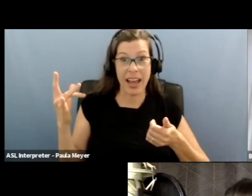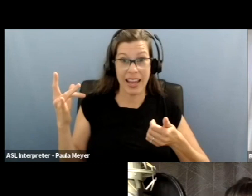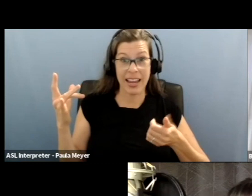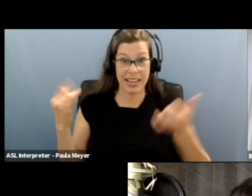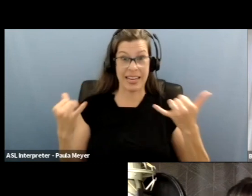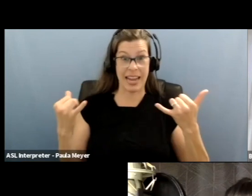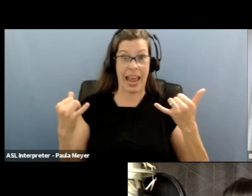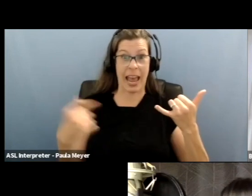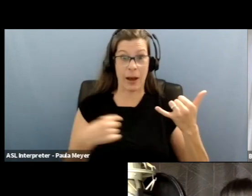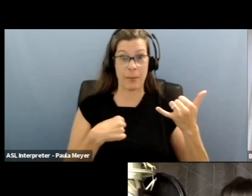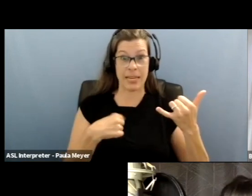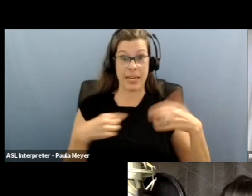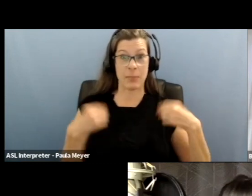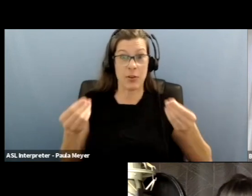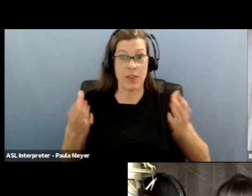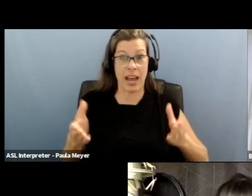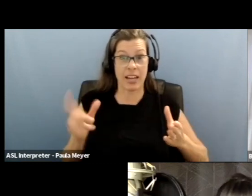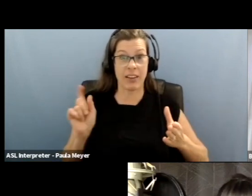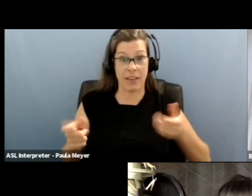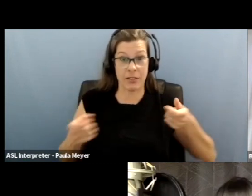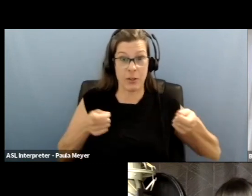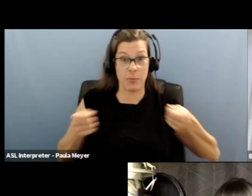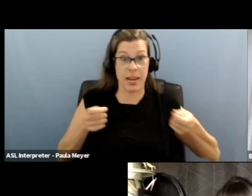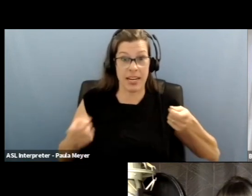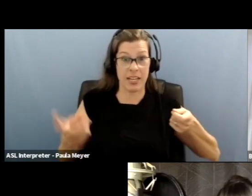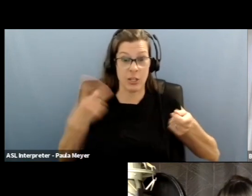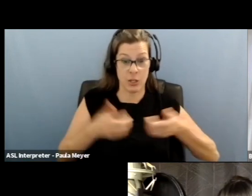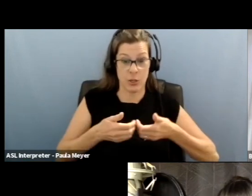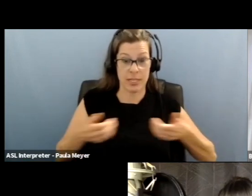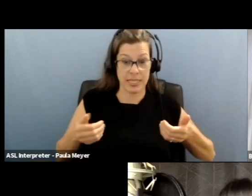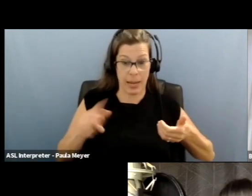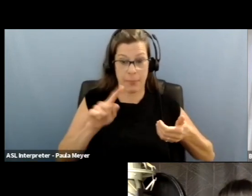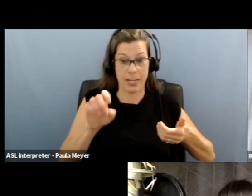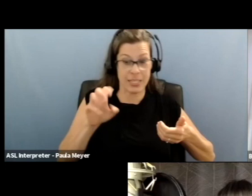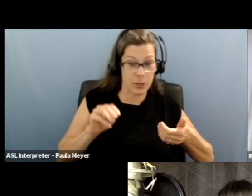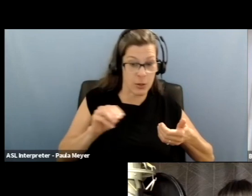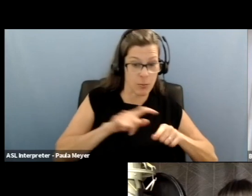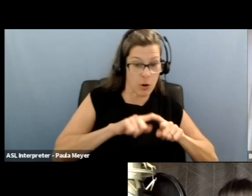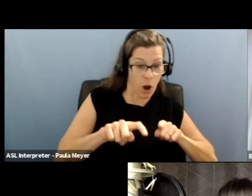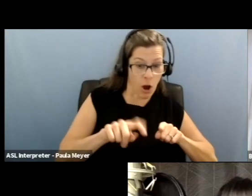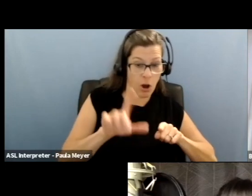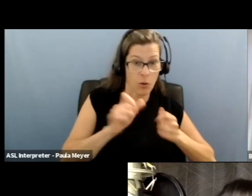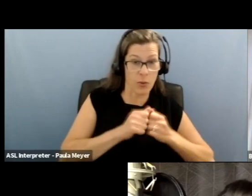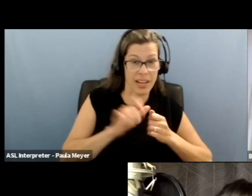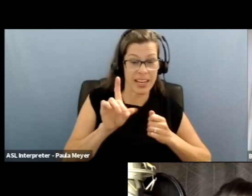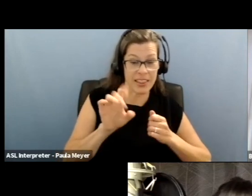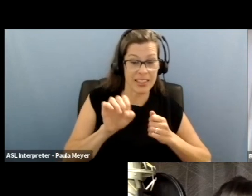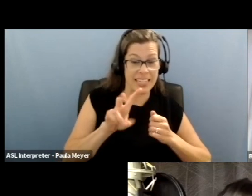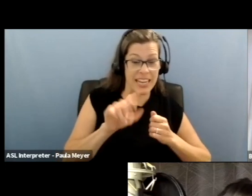the service provider have to be managing two devices, two different Zoom calls, so is your user.